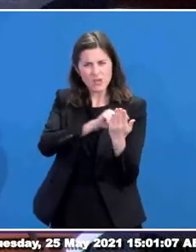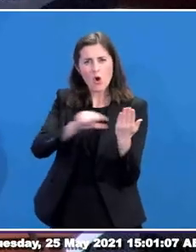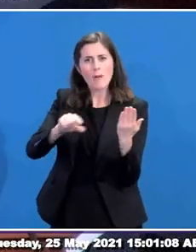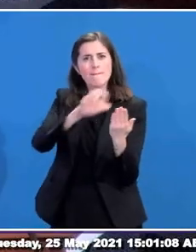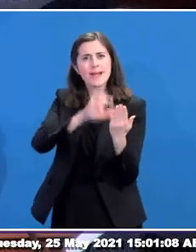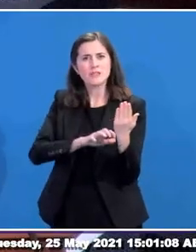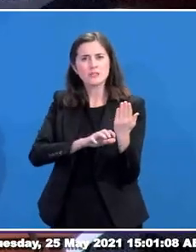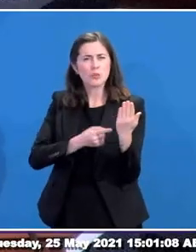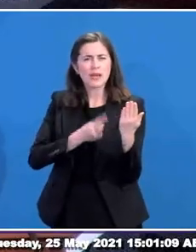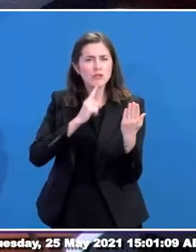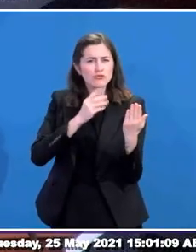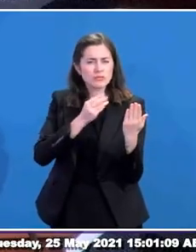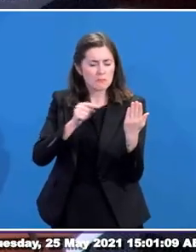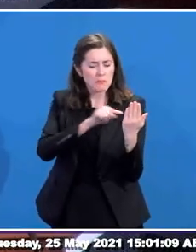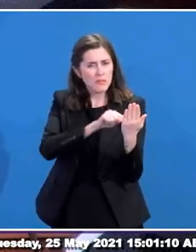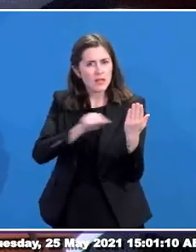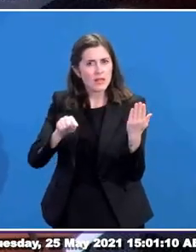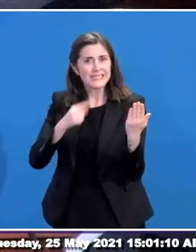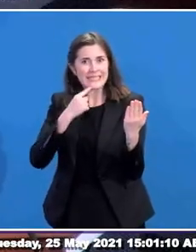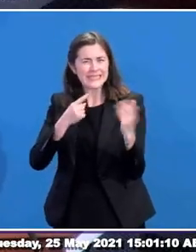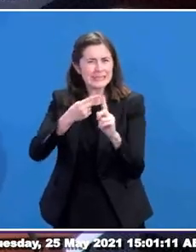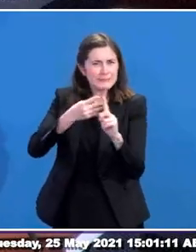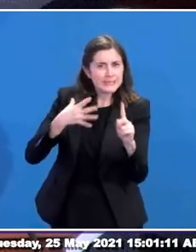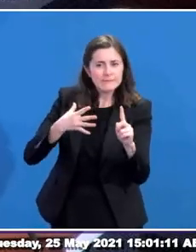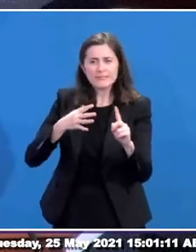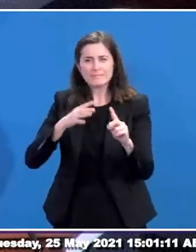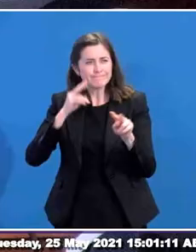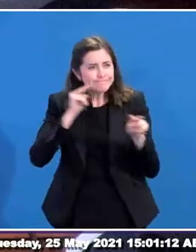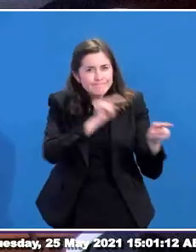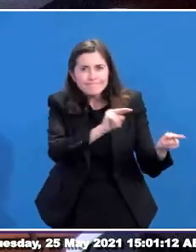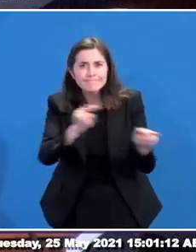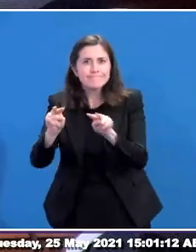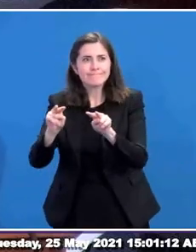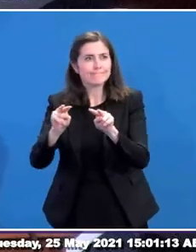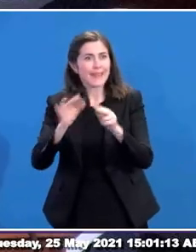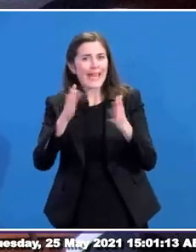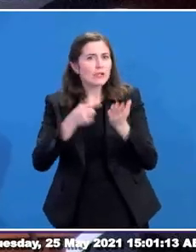insights, observations and recommendations of any systemic findings which